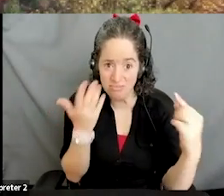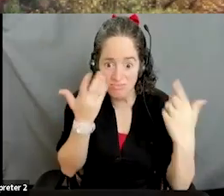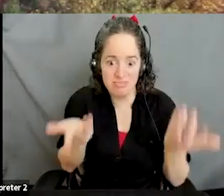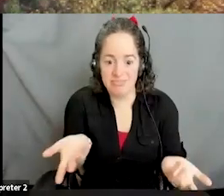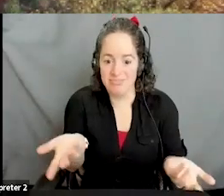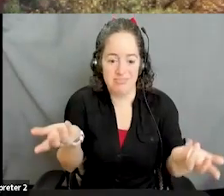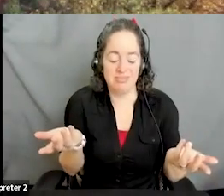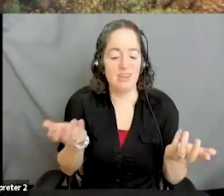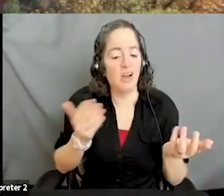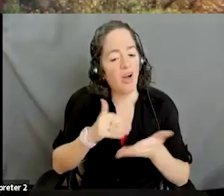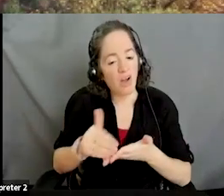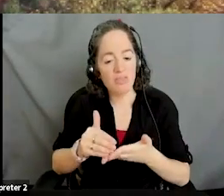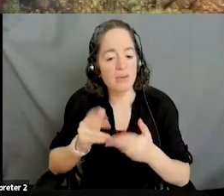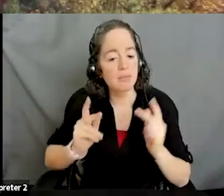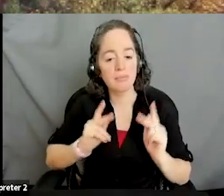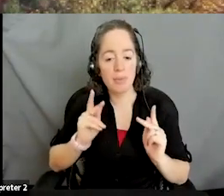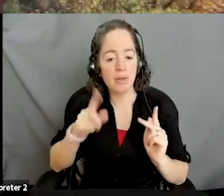lots of incremental improvements that can be made,